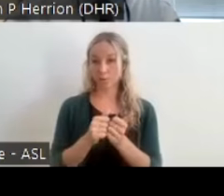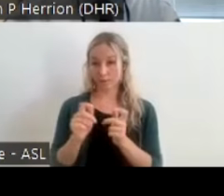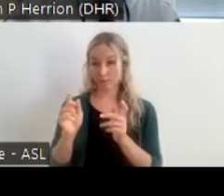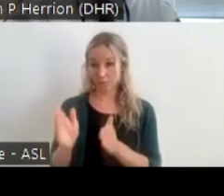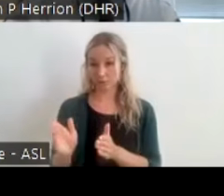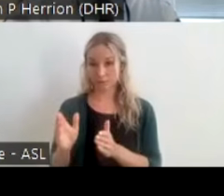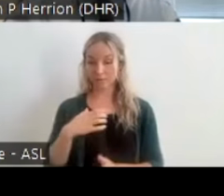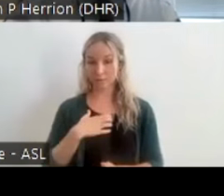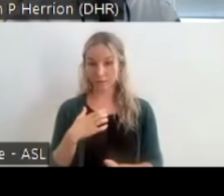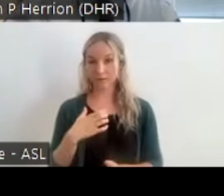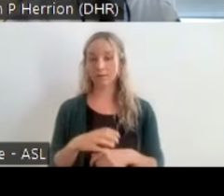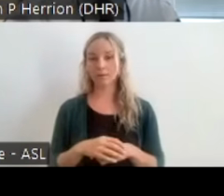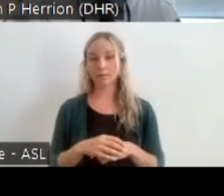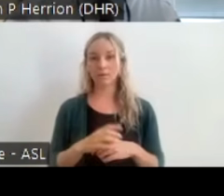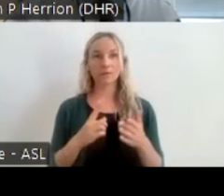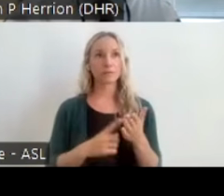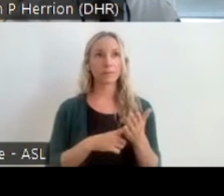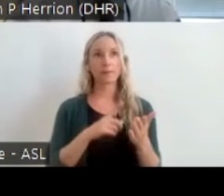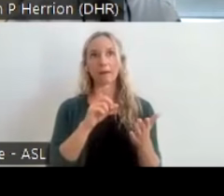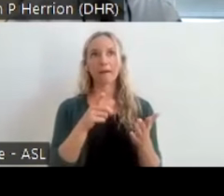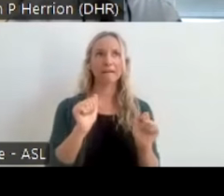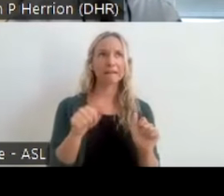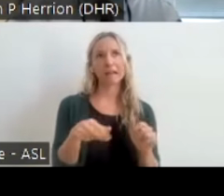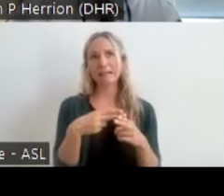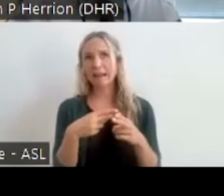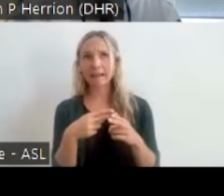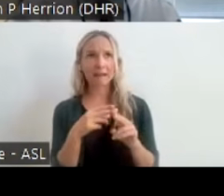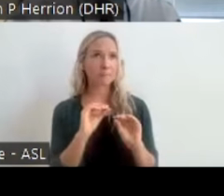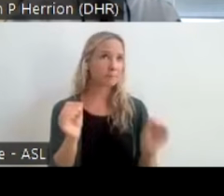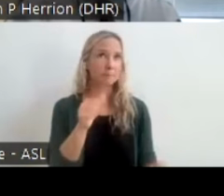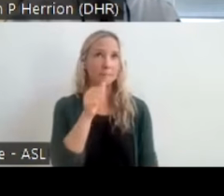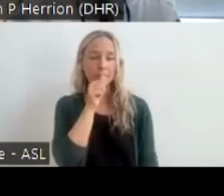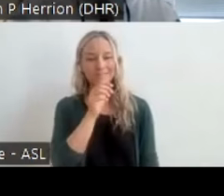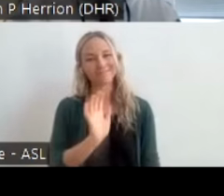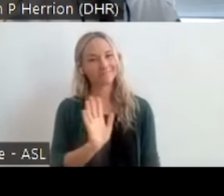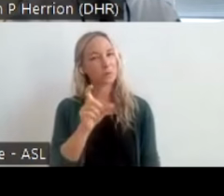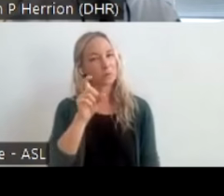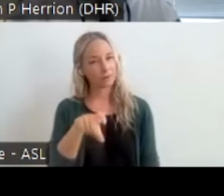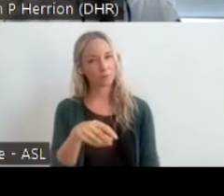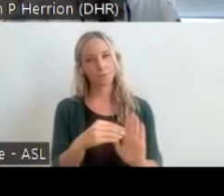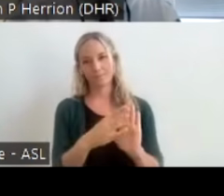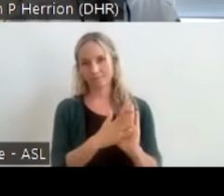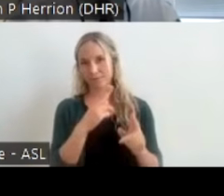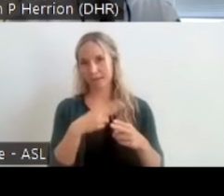the complaint, Don't forget about our division, Initiated Investigations Unit, They're more focused on pattern and